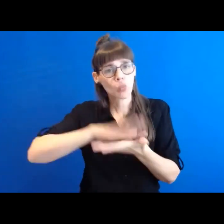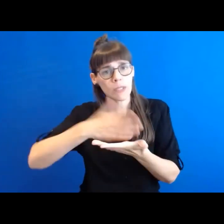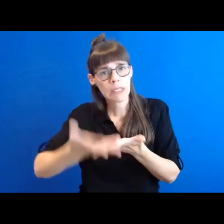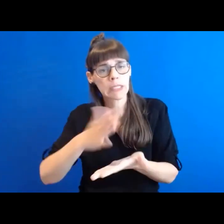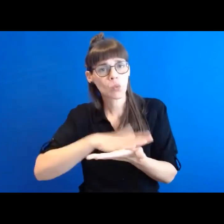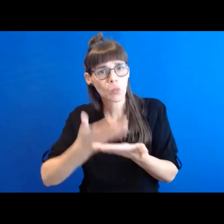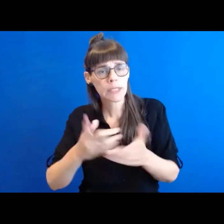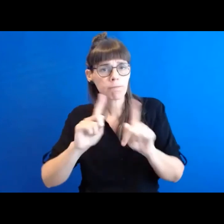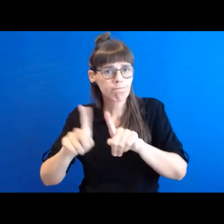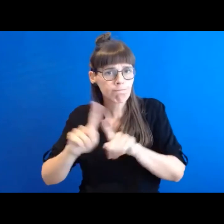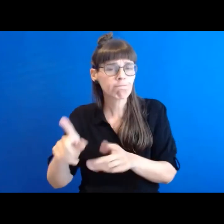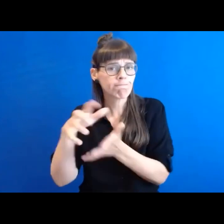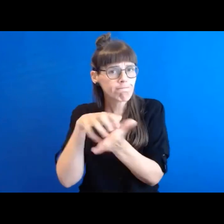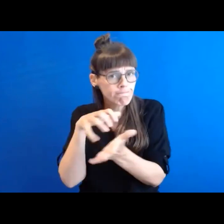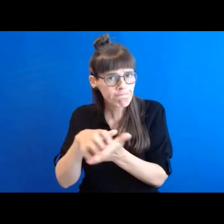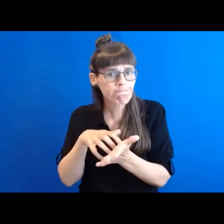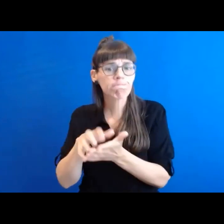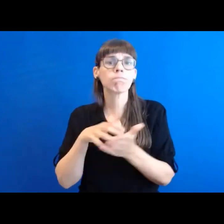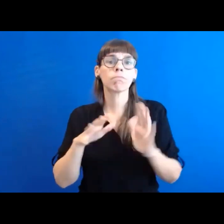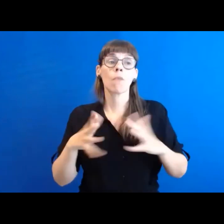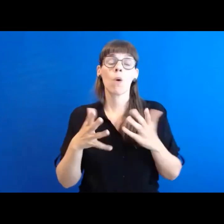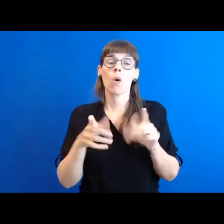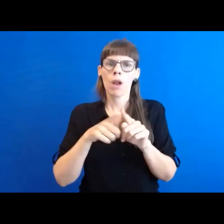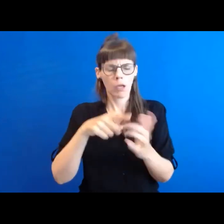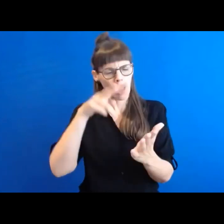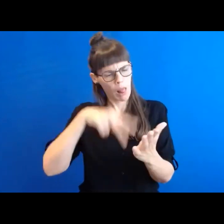around accessibility of information. So centralizing